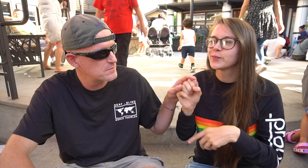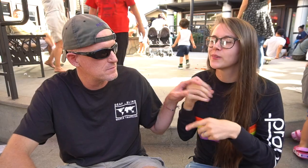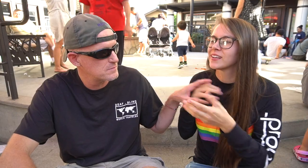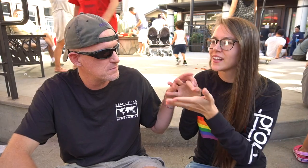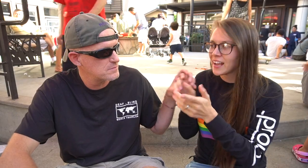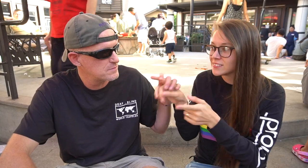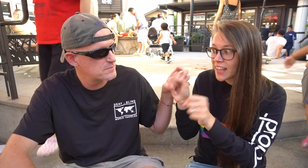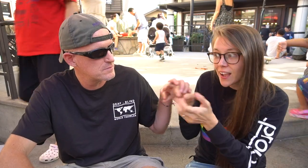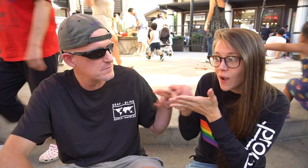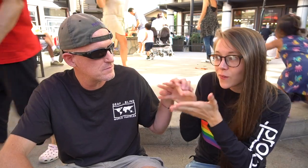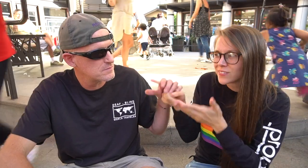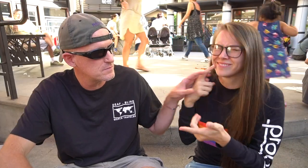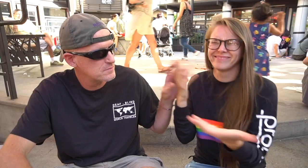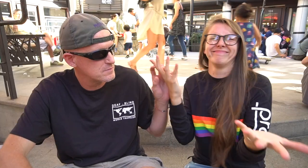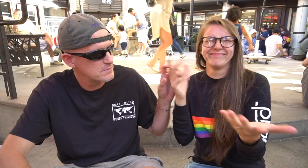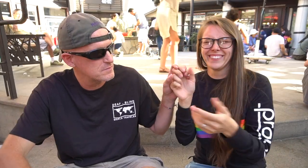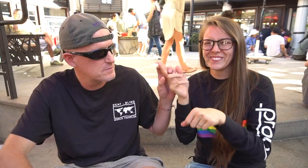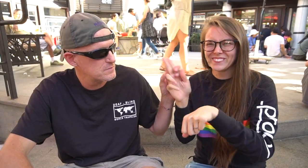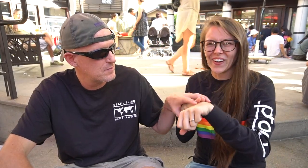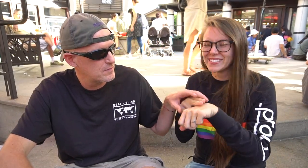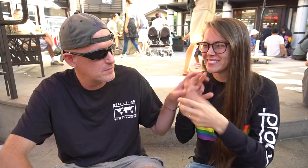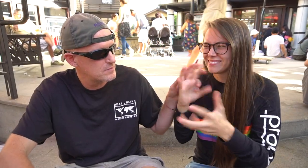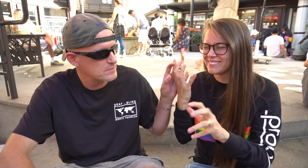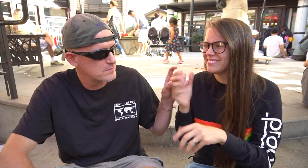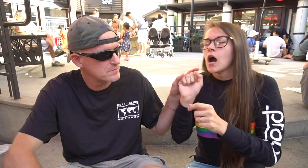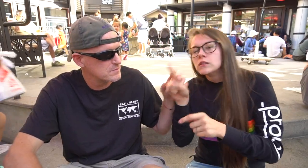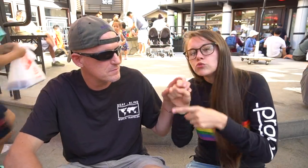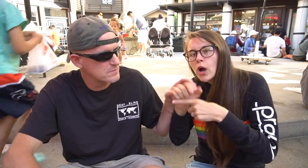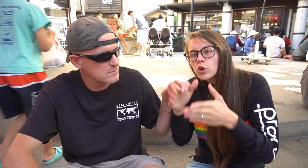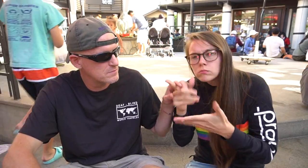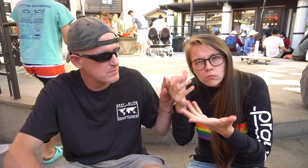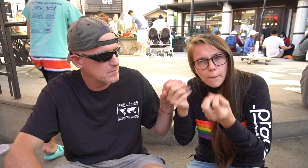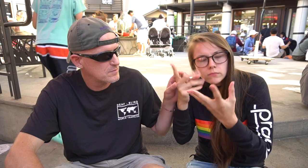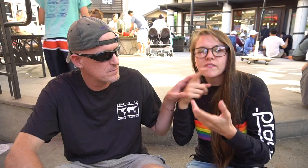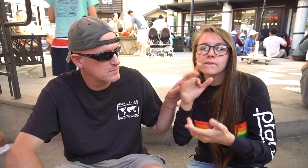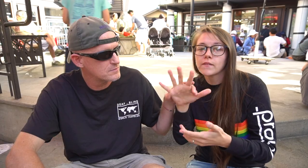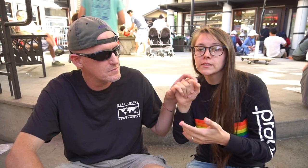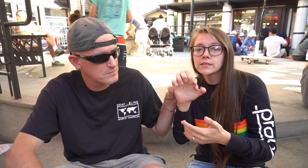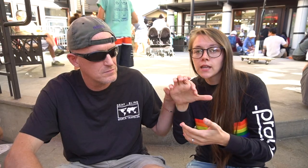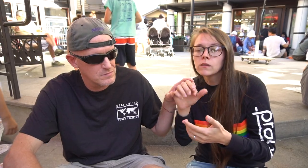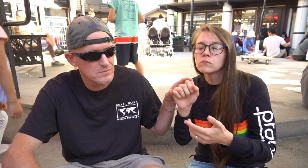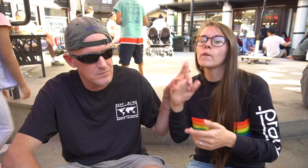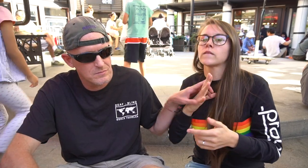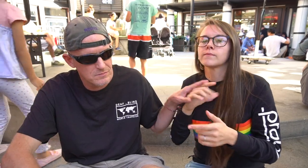so, I asked Kevin "so, can you count?" Kevin puzzledly said, "of course!" So, I asked the trainer how much time? The trainer said 5 seconds. so, fine.